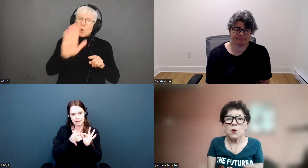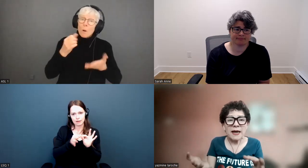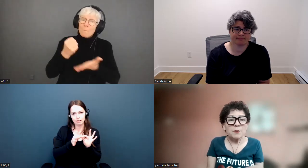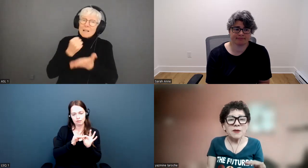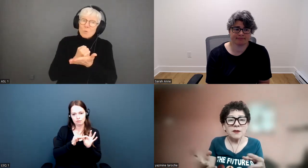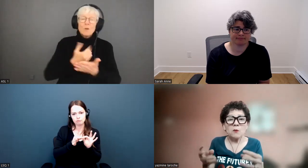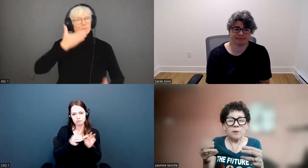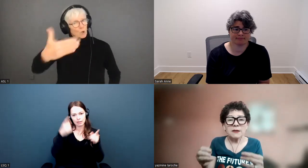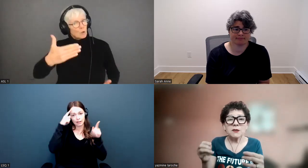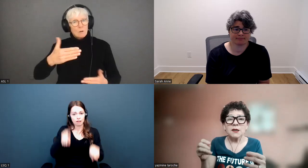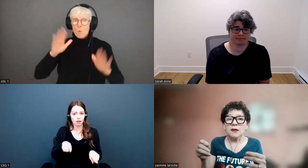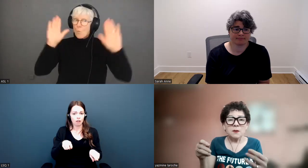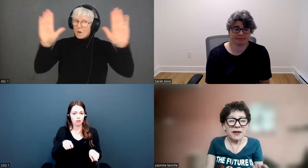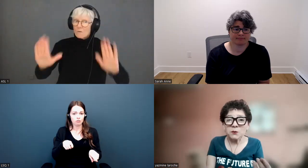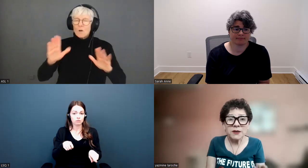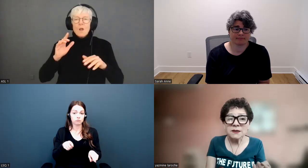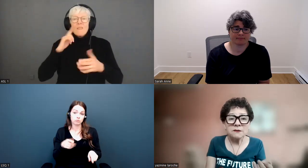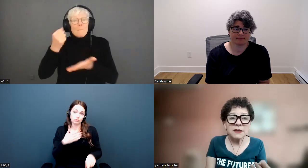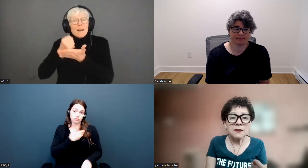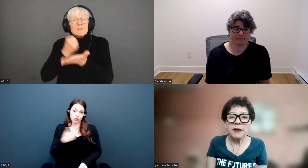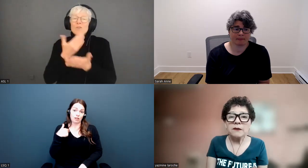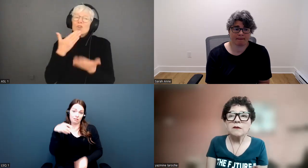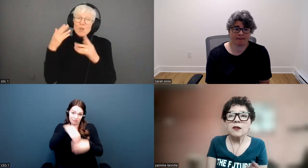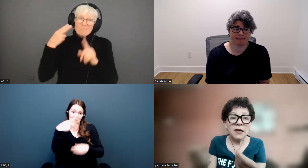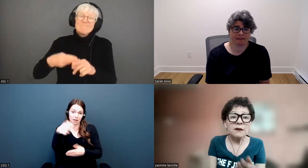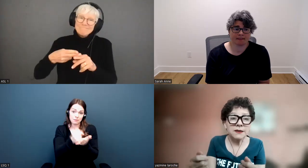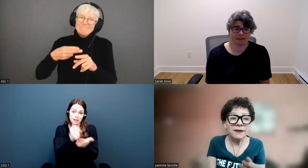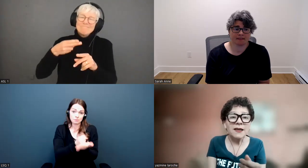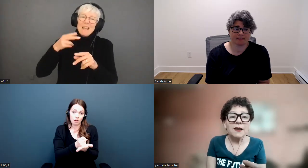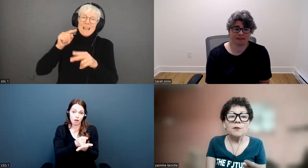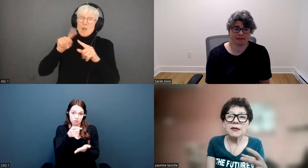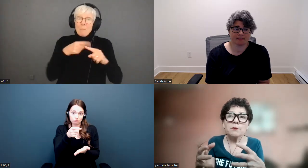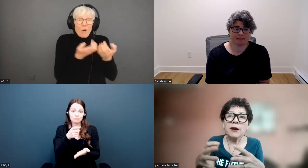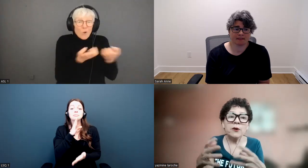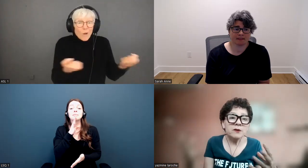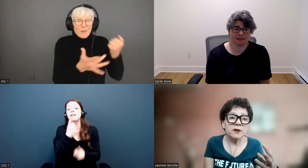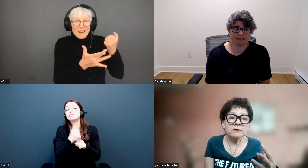happy that you've mentioned the passport isn't just about things because barriers aren't